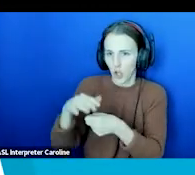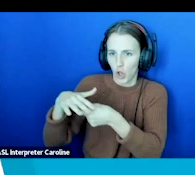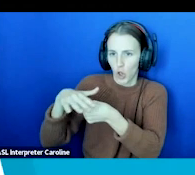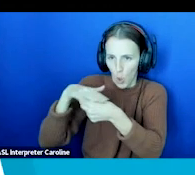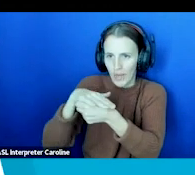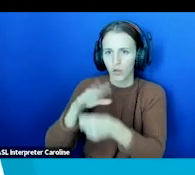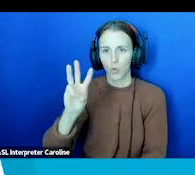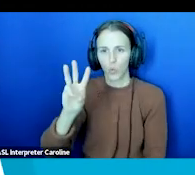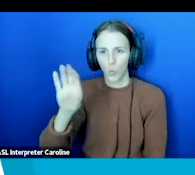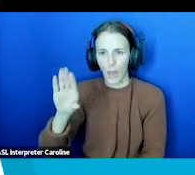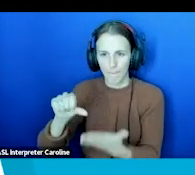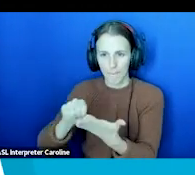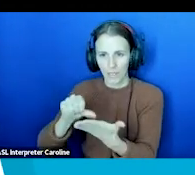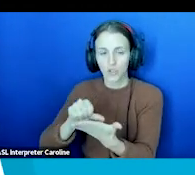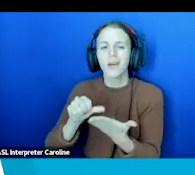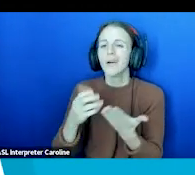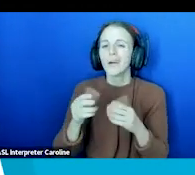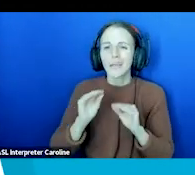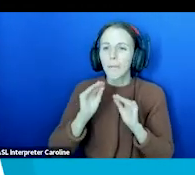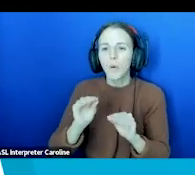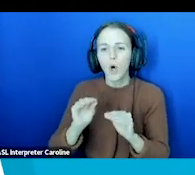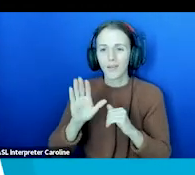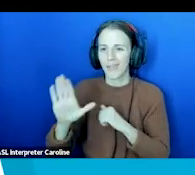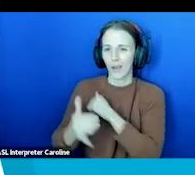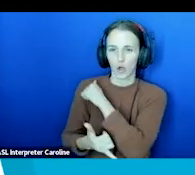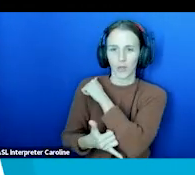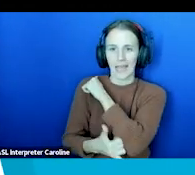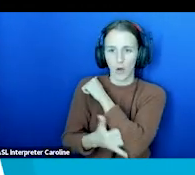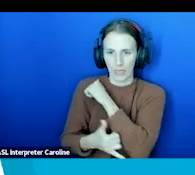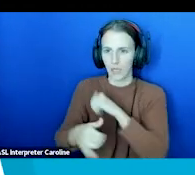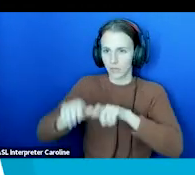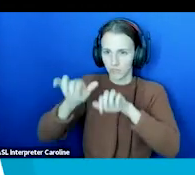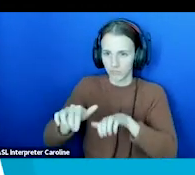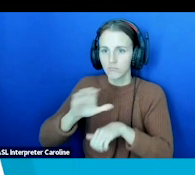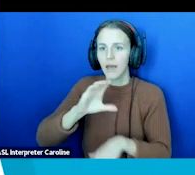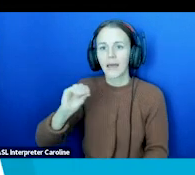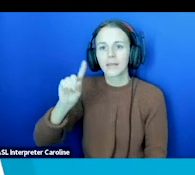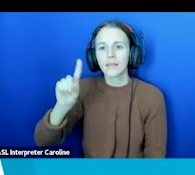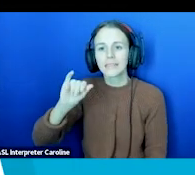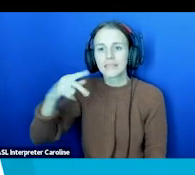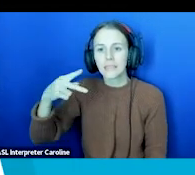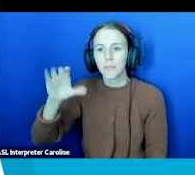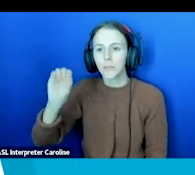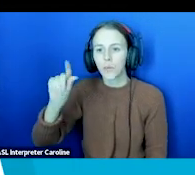A HYPER LINK TO A